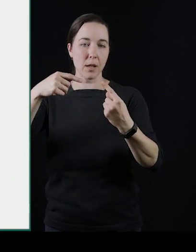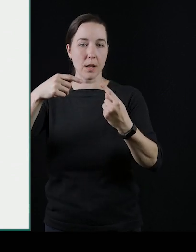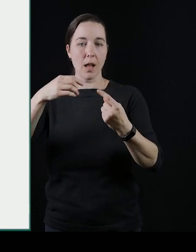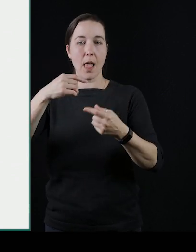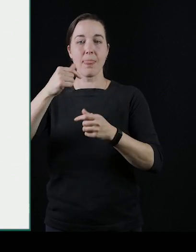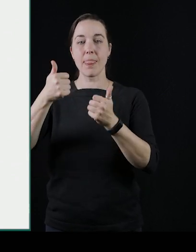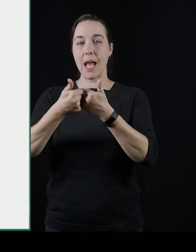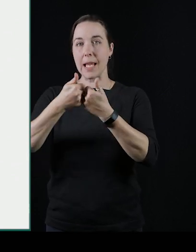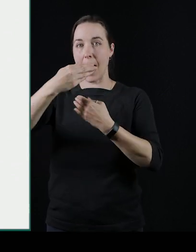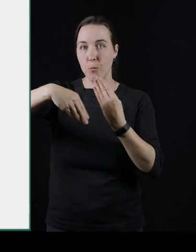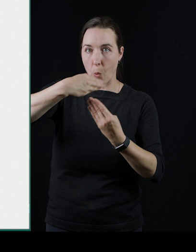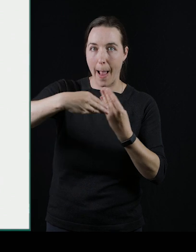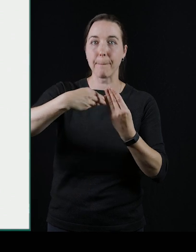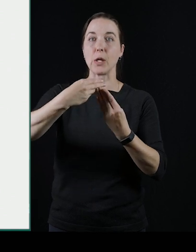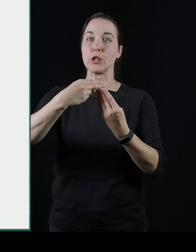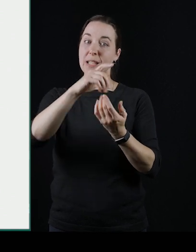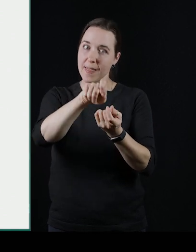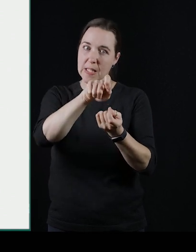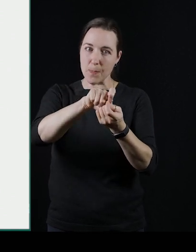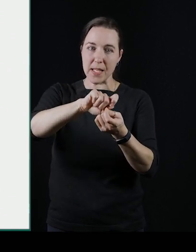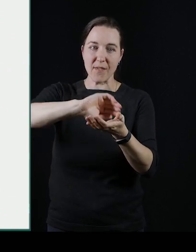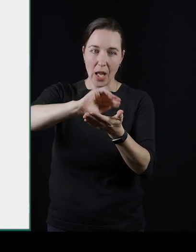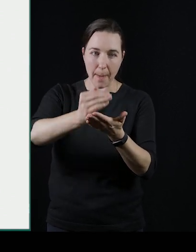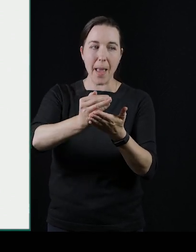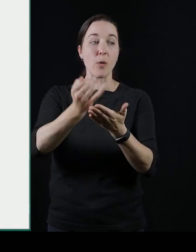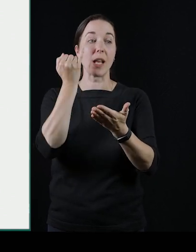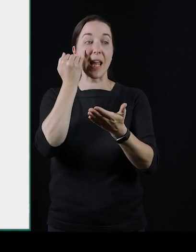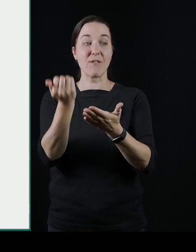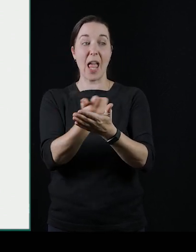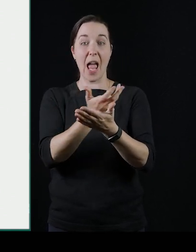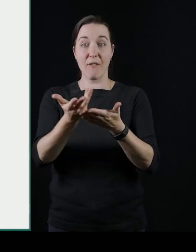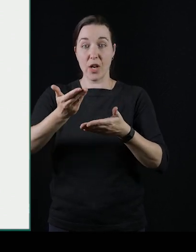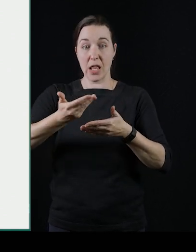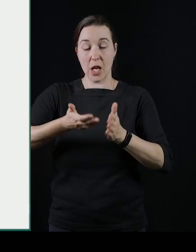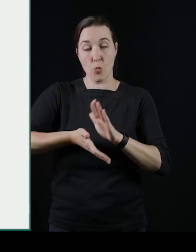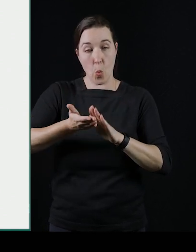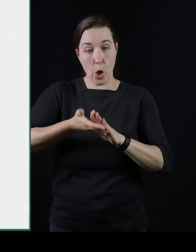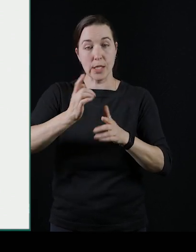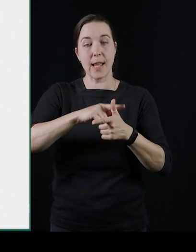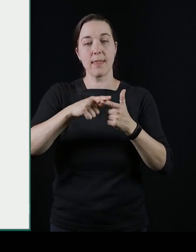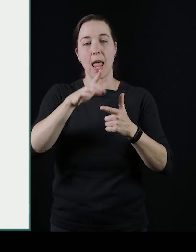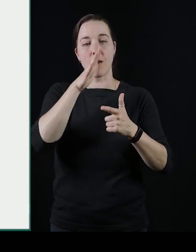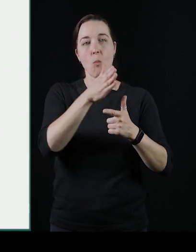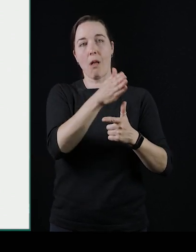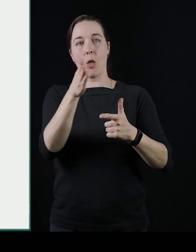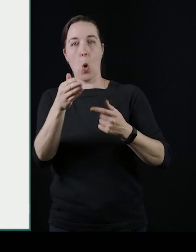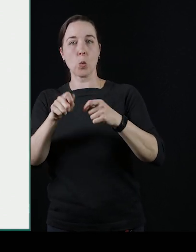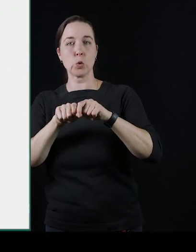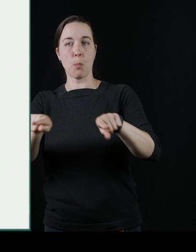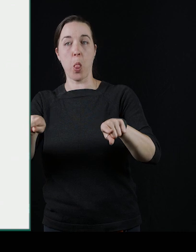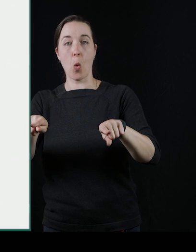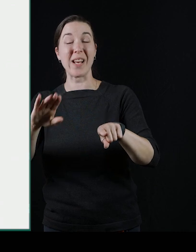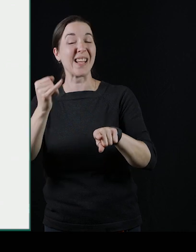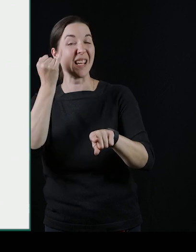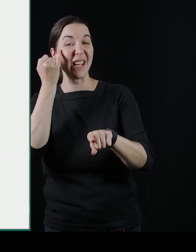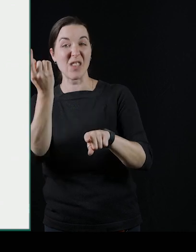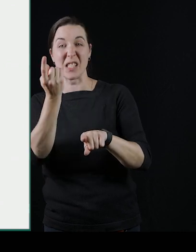the specified amount of them, everything is, everything works, we will get it to the deployed state. If something goes wrong,